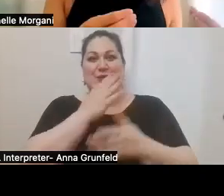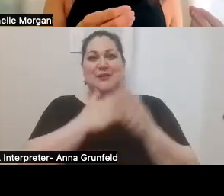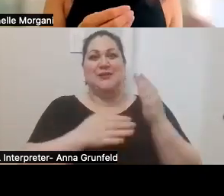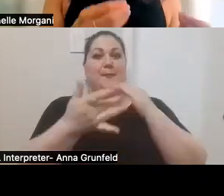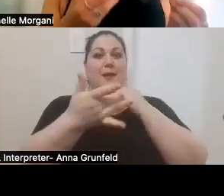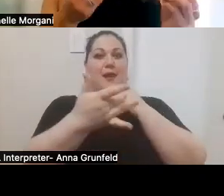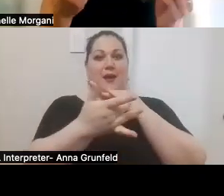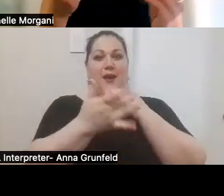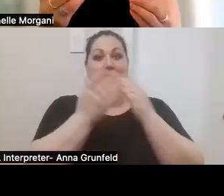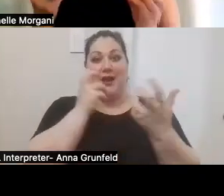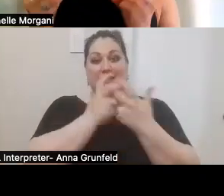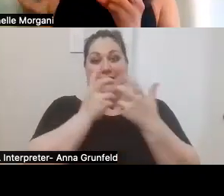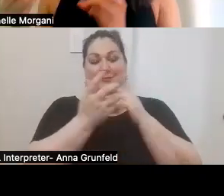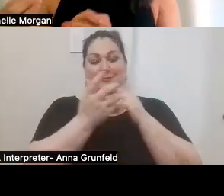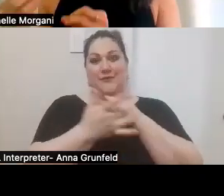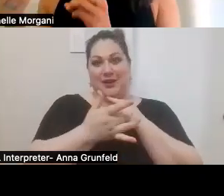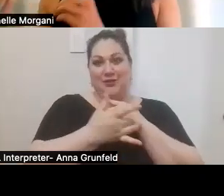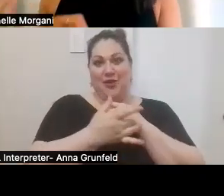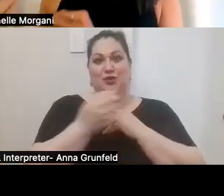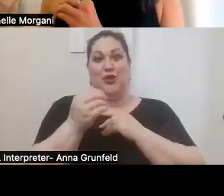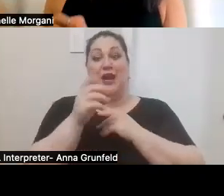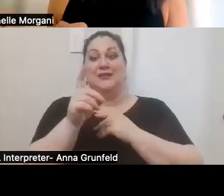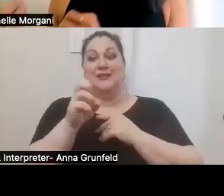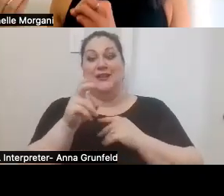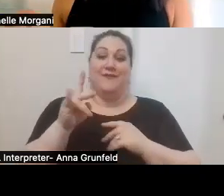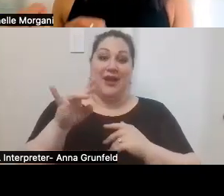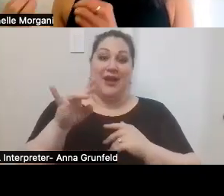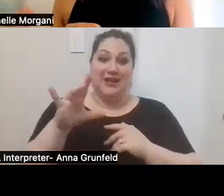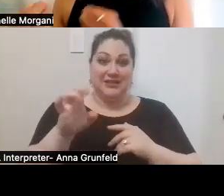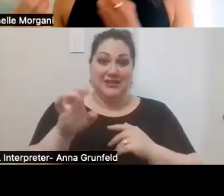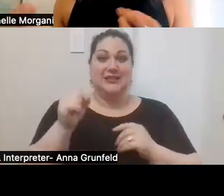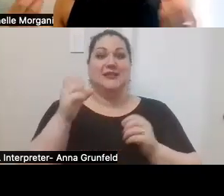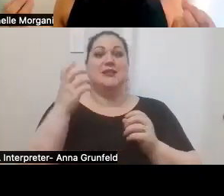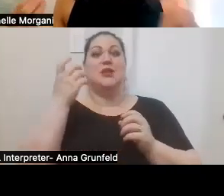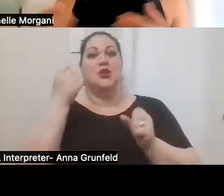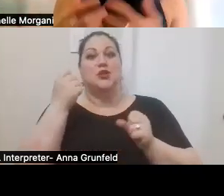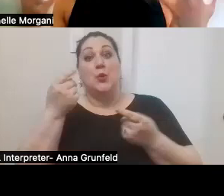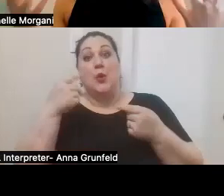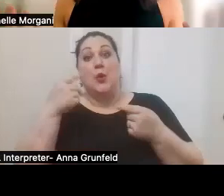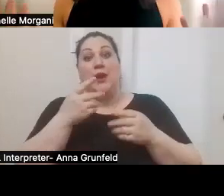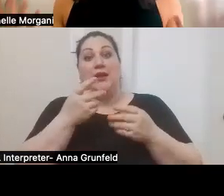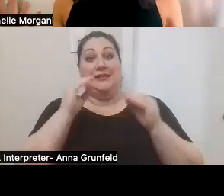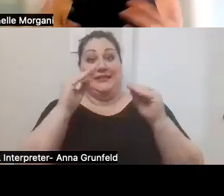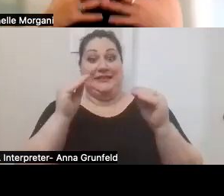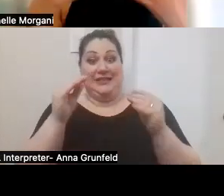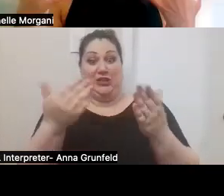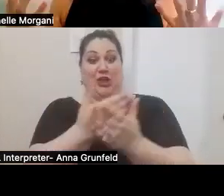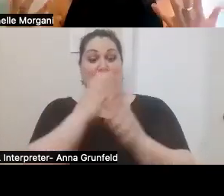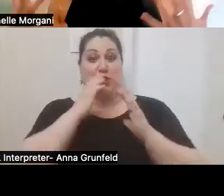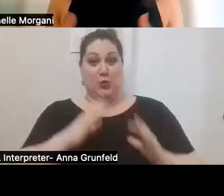So, when we're teaching our new clients about how to use them, it's kind of great that we can be the experts on how to demonstrate this.